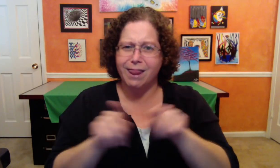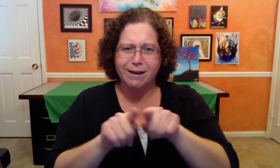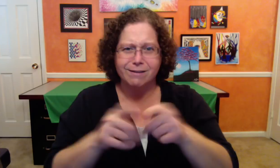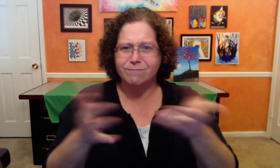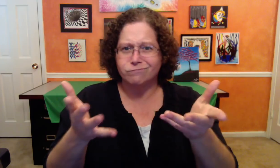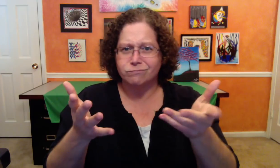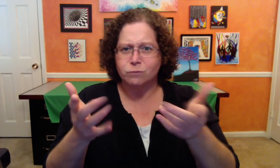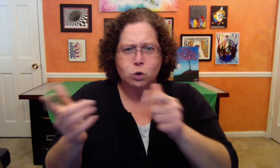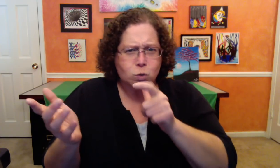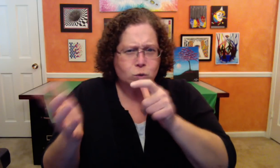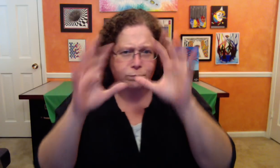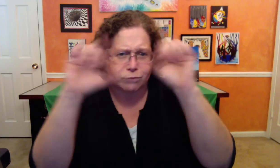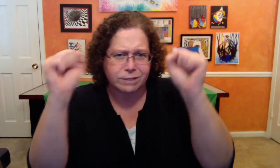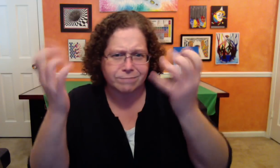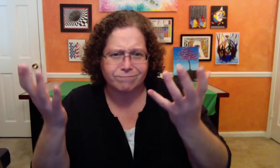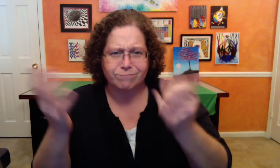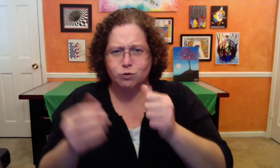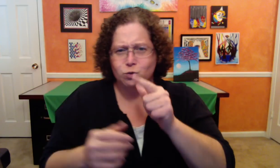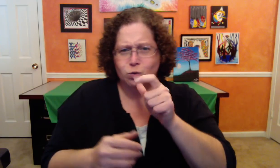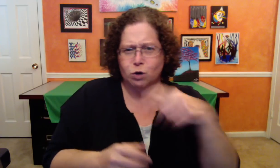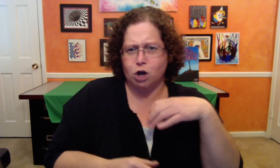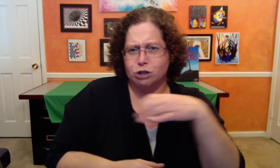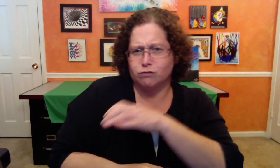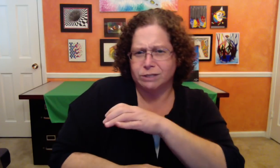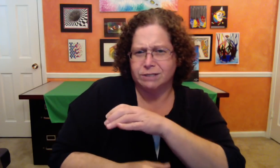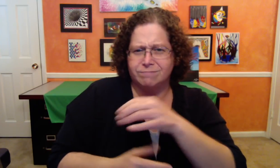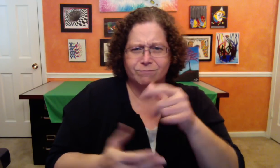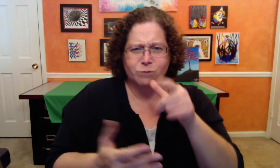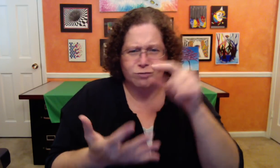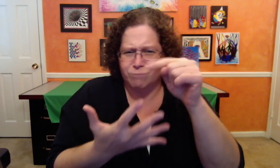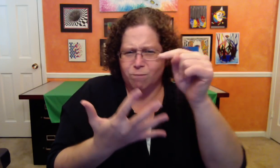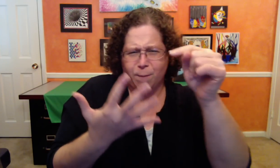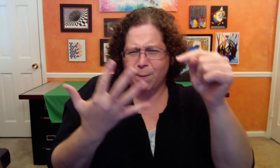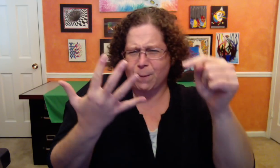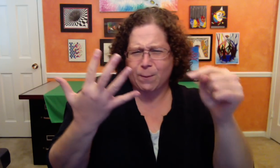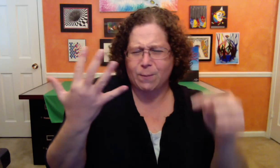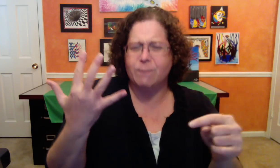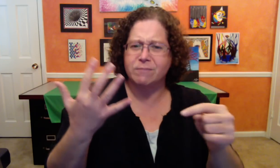such as, who will be the President, who are in the Congress, and so forth.